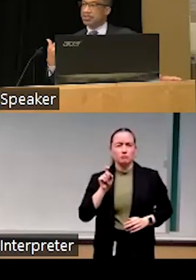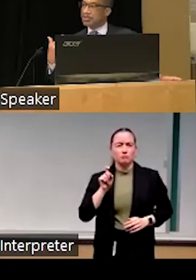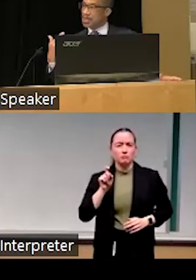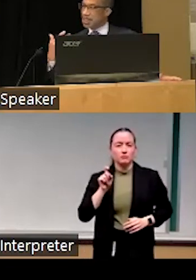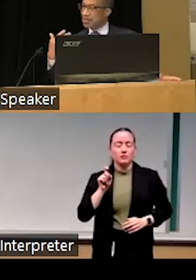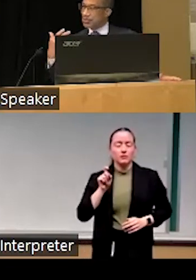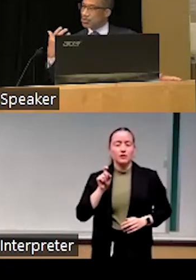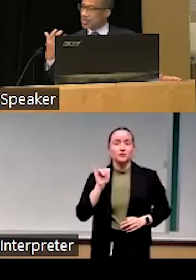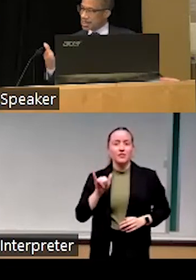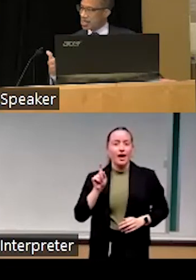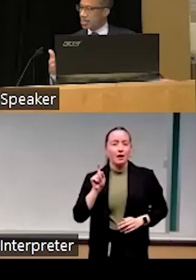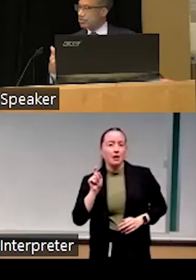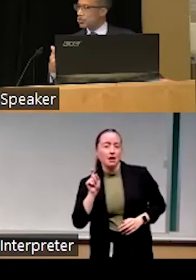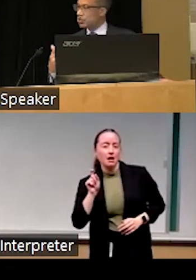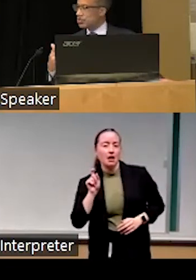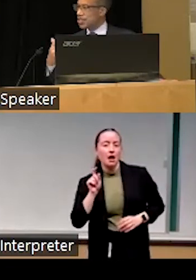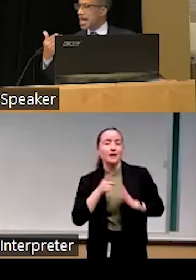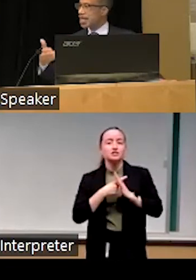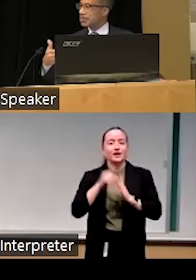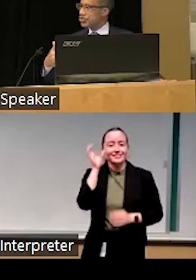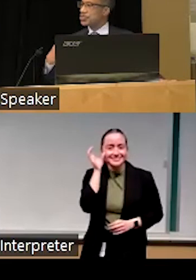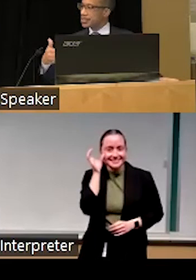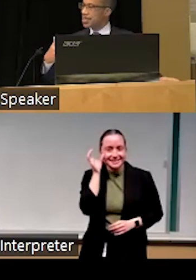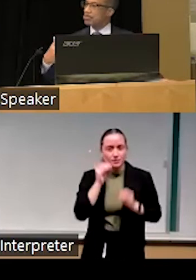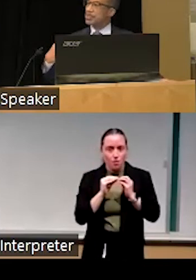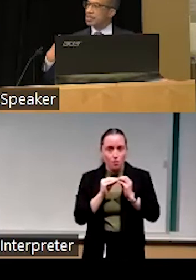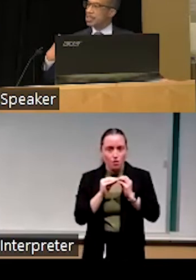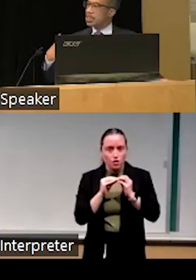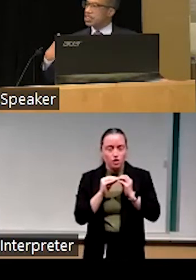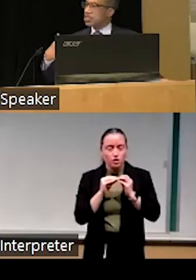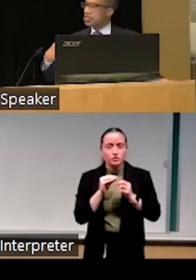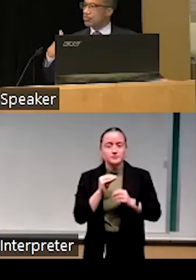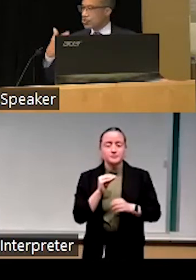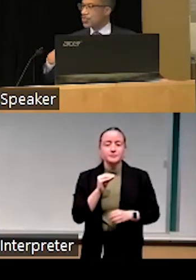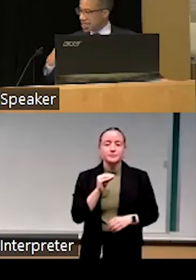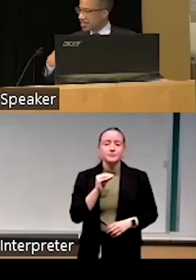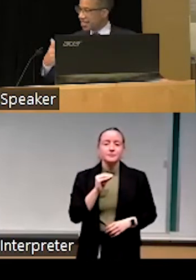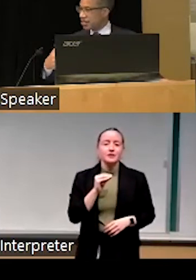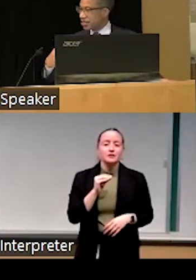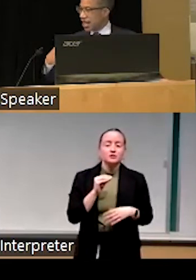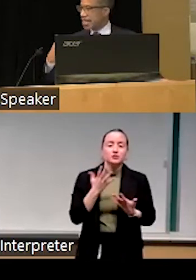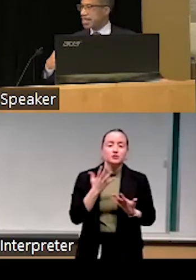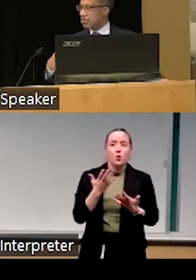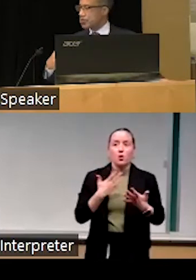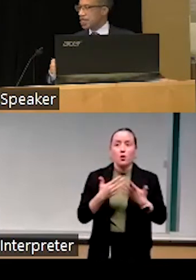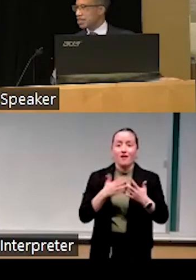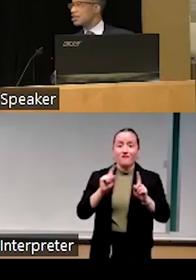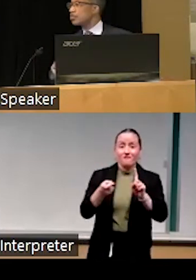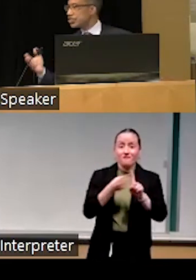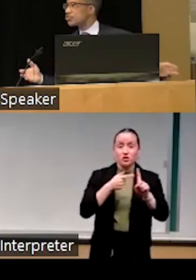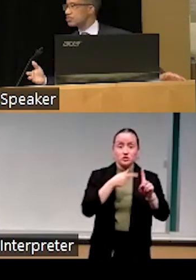to be sort of listening to to not just accept the first thing that I hear as being the complete